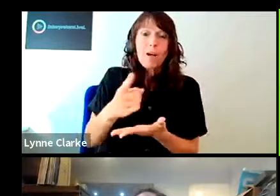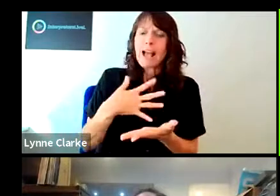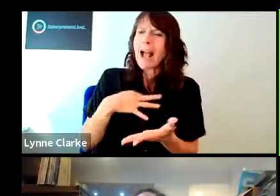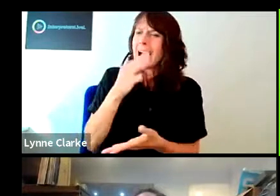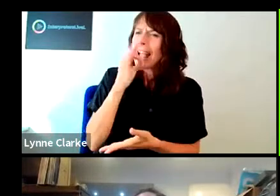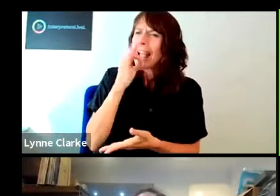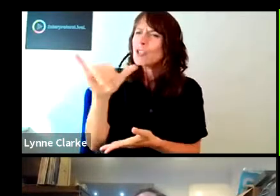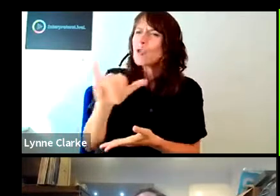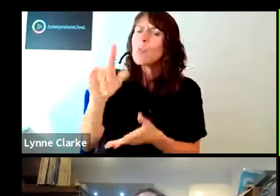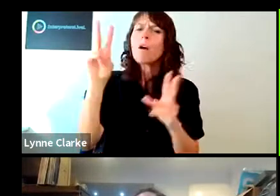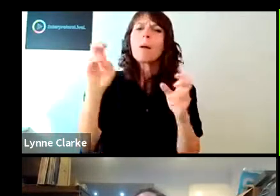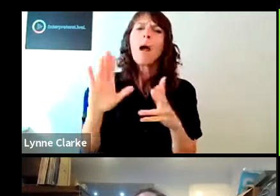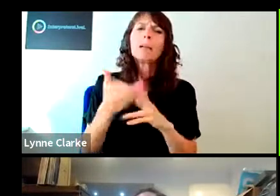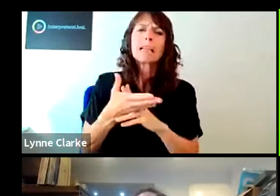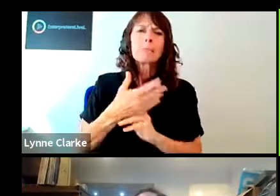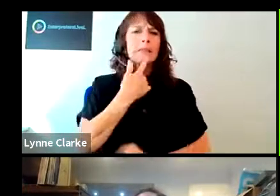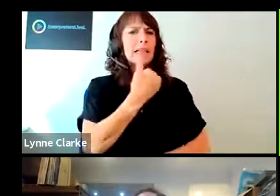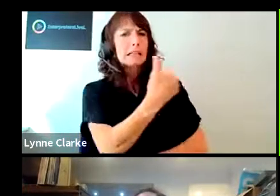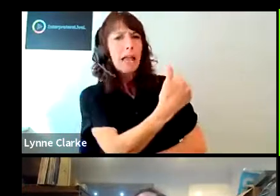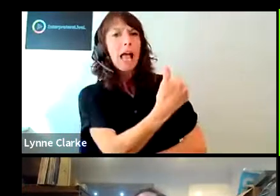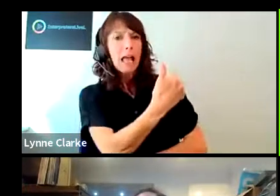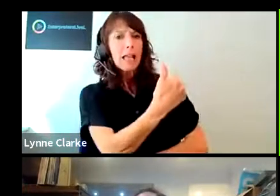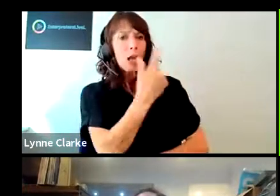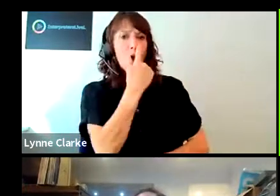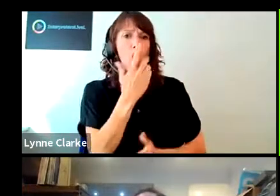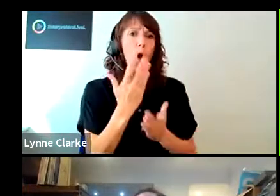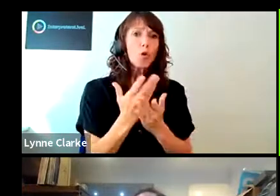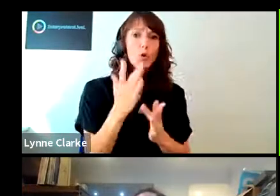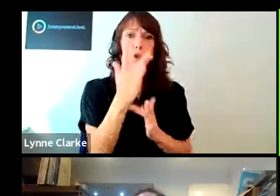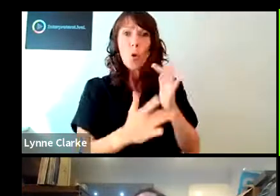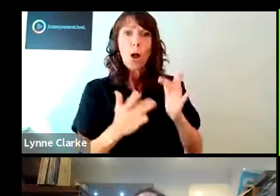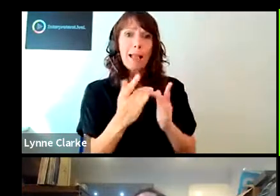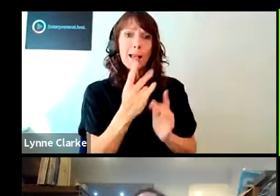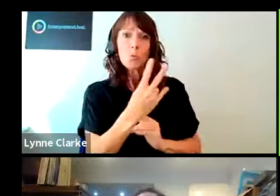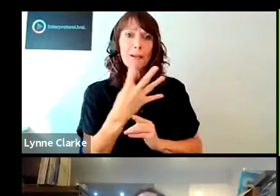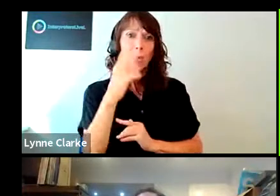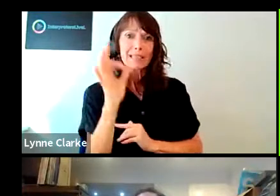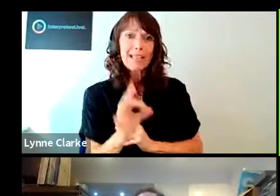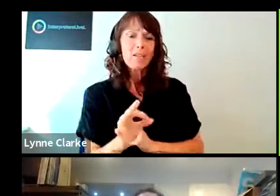about accessibility and they're like, oh yeah, you can get online 24 7. Golly, I just,